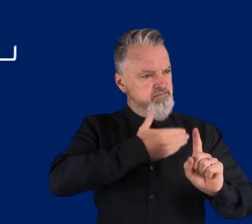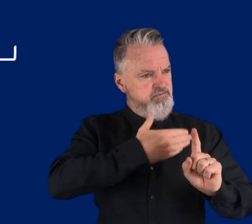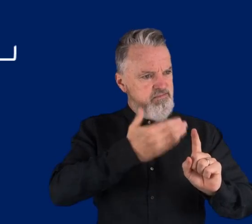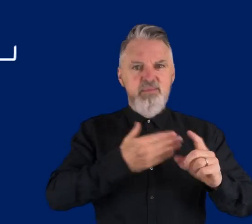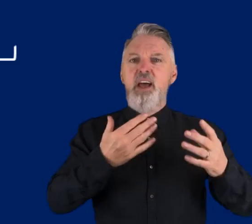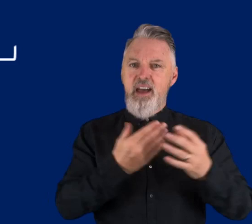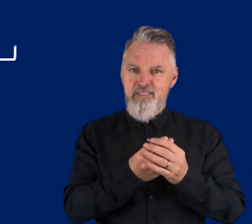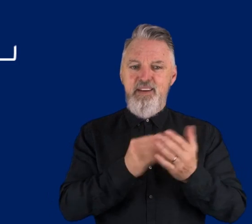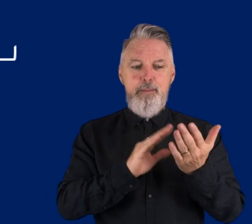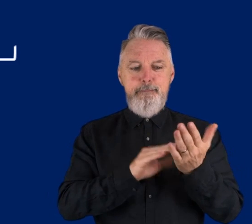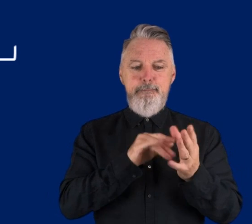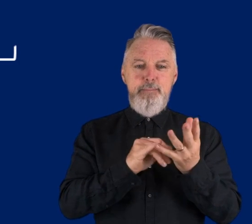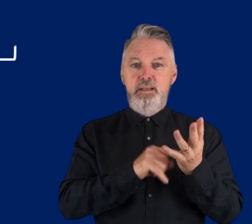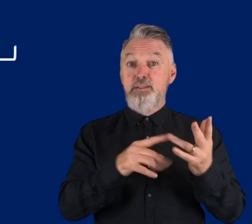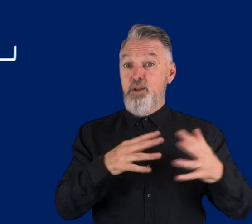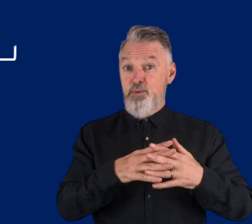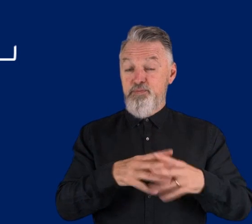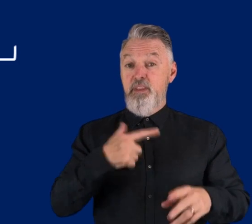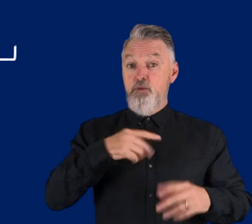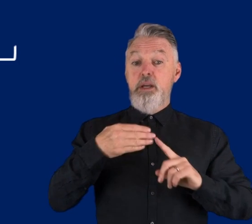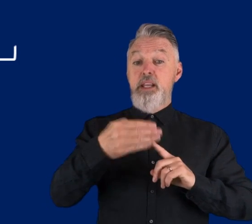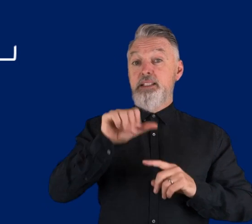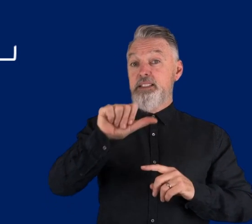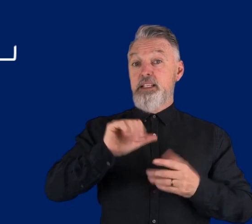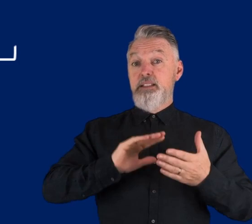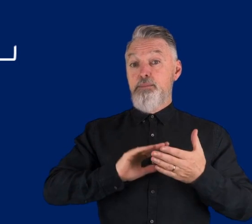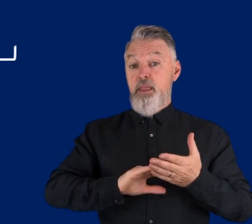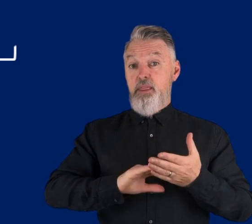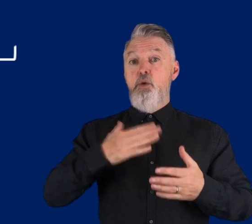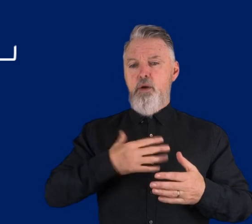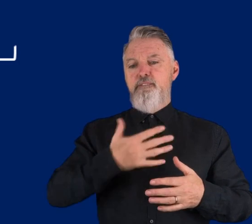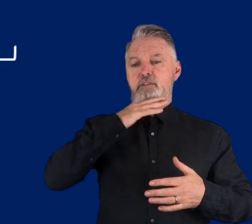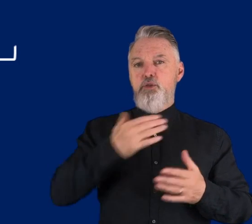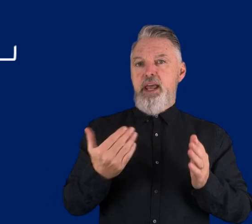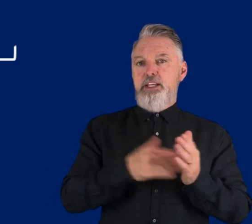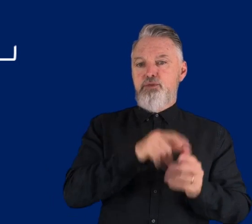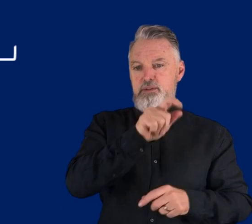Over focus over the next six months is to reach 500 more paying customers. We’ll be achieving this